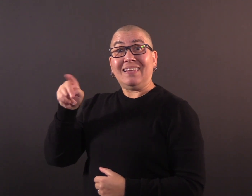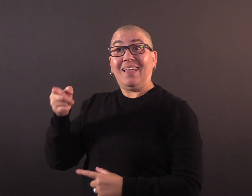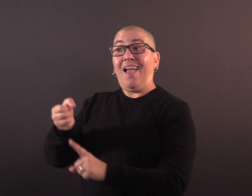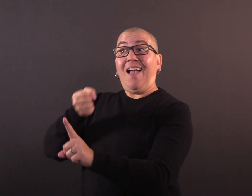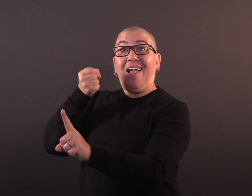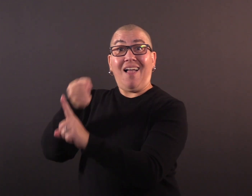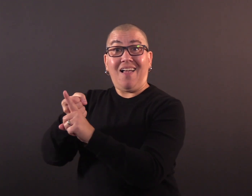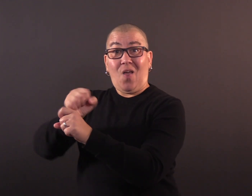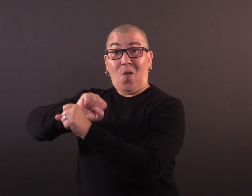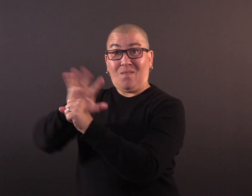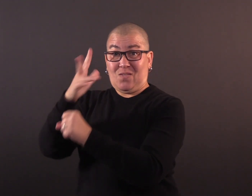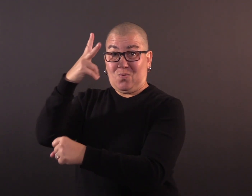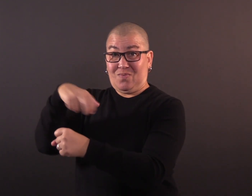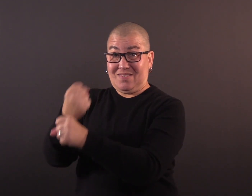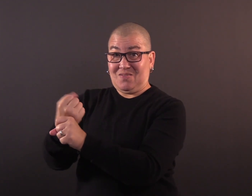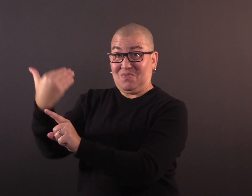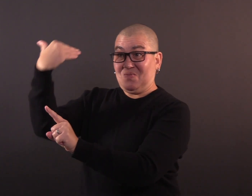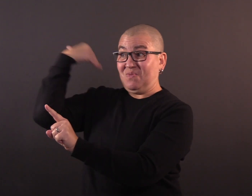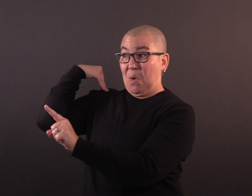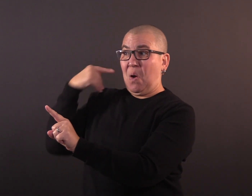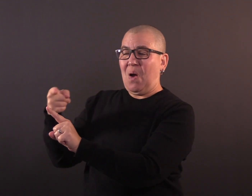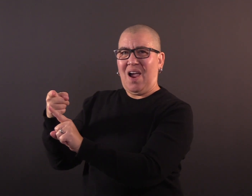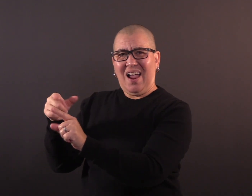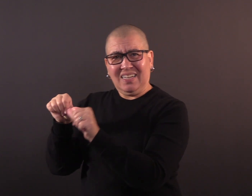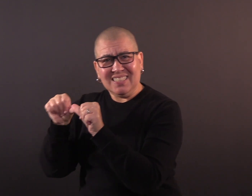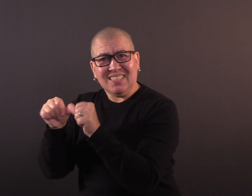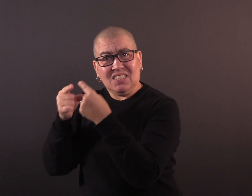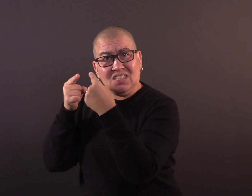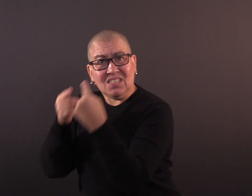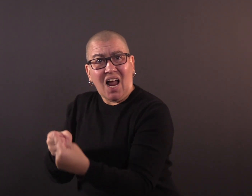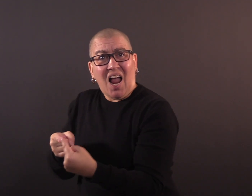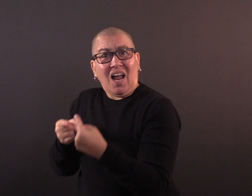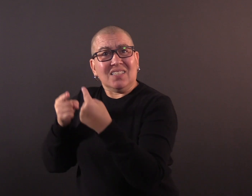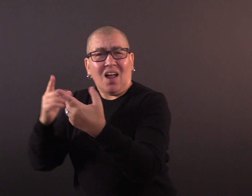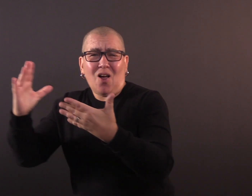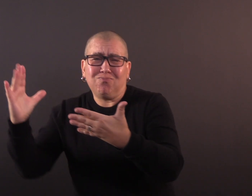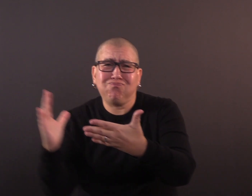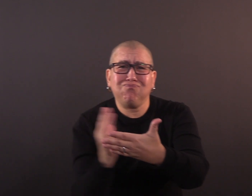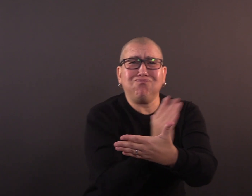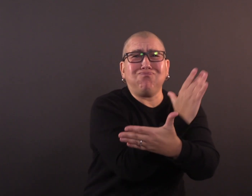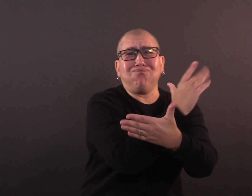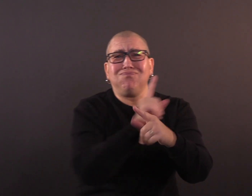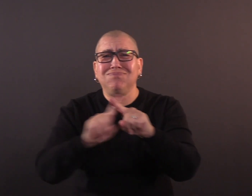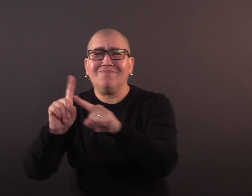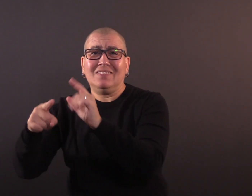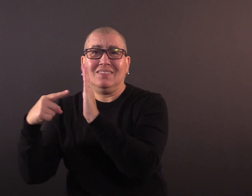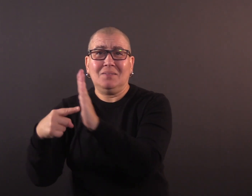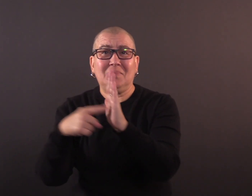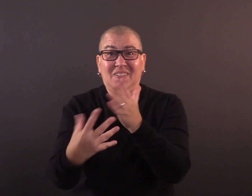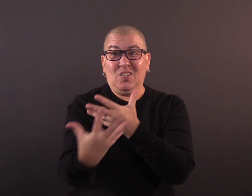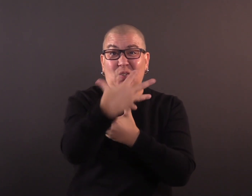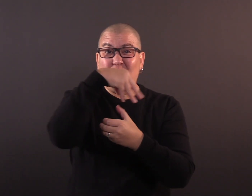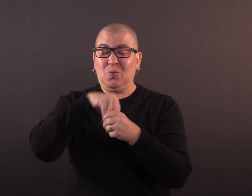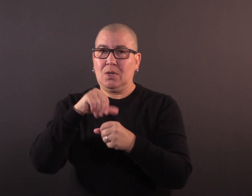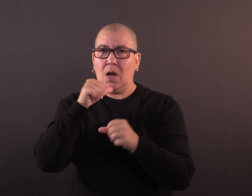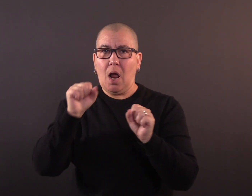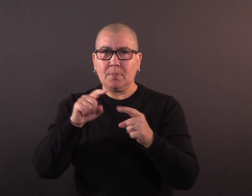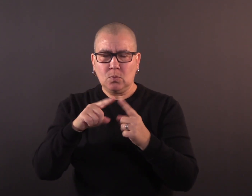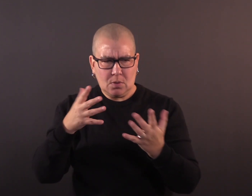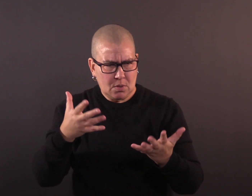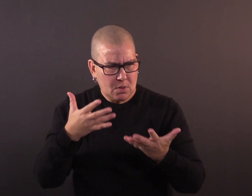Wilson continues to struggle with a range of symptoms, including an unreliable memory.